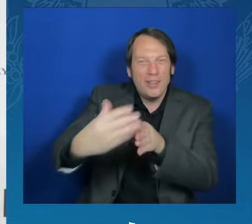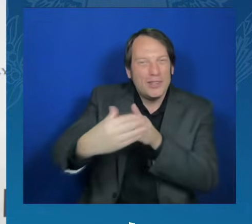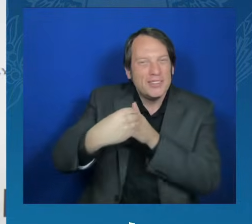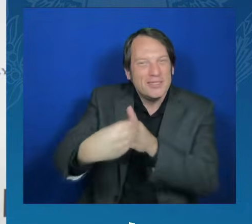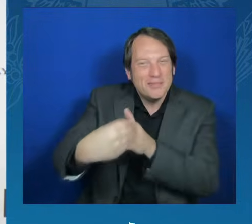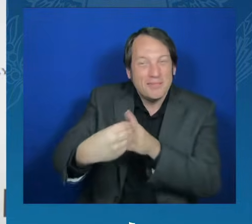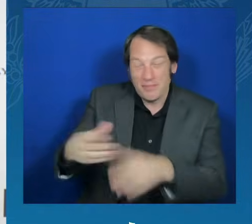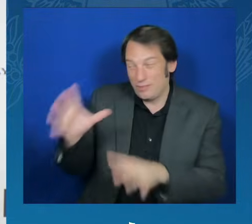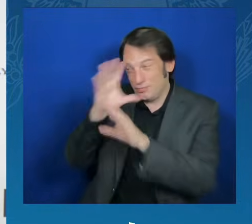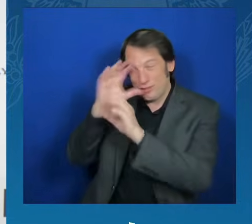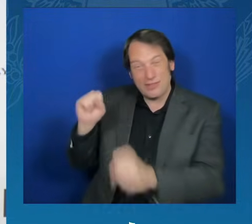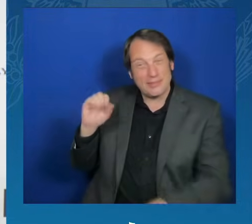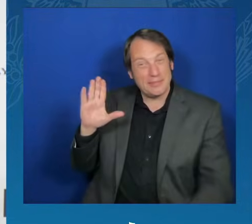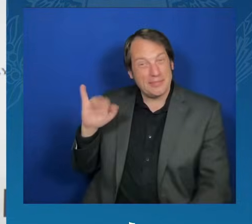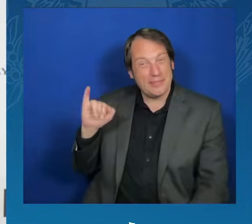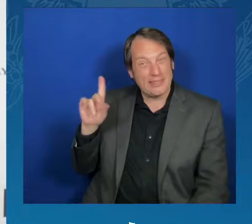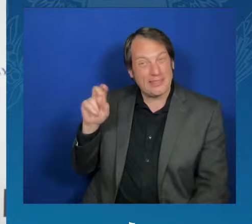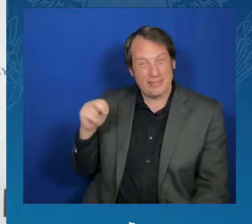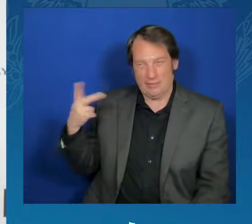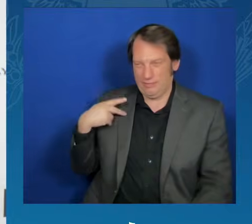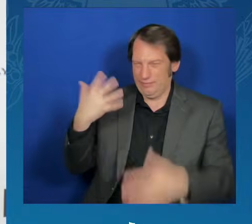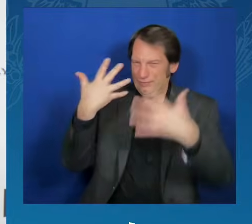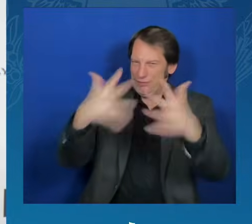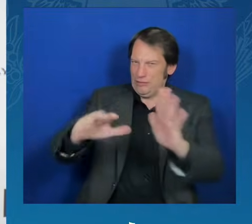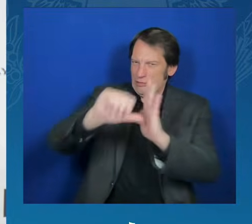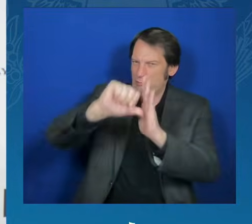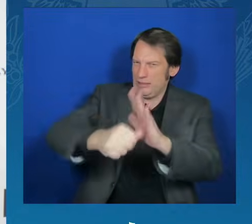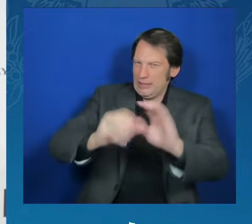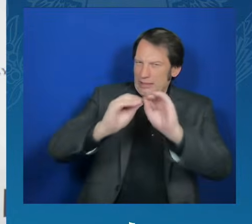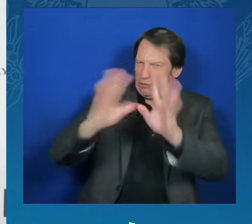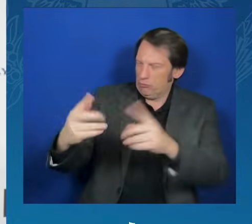we are committed to pursue global engagement,